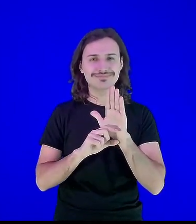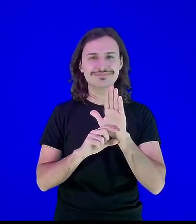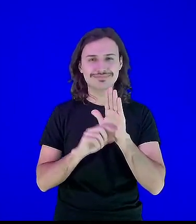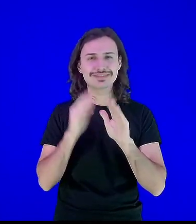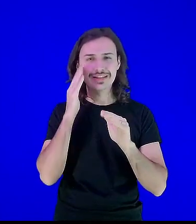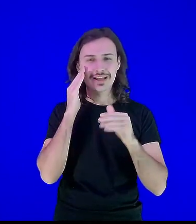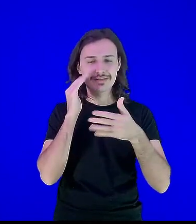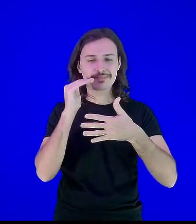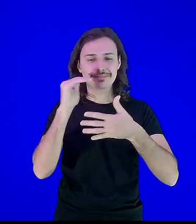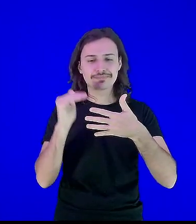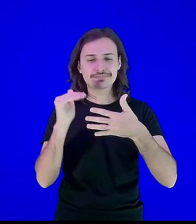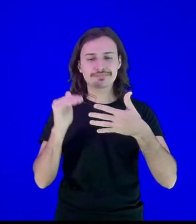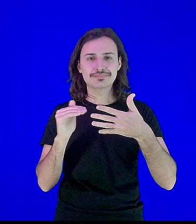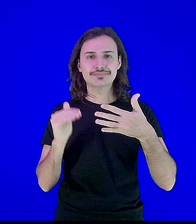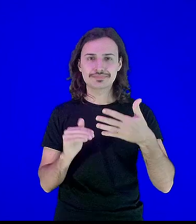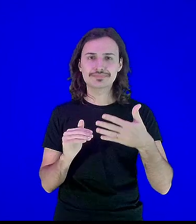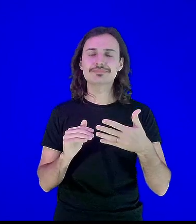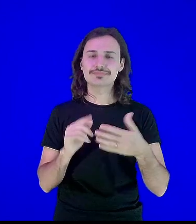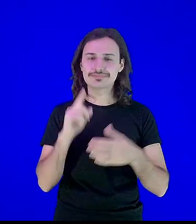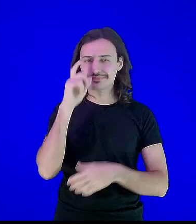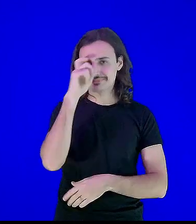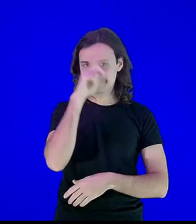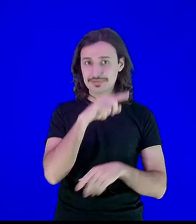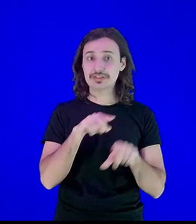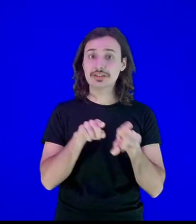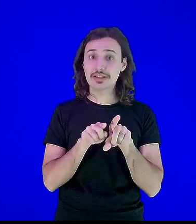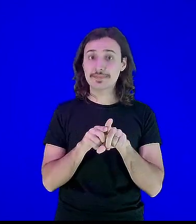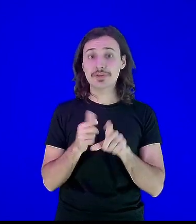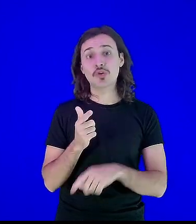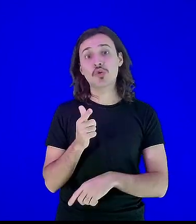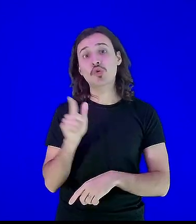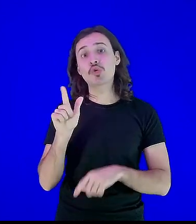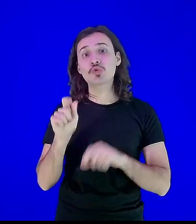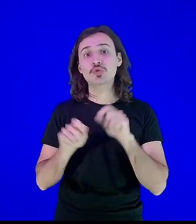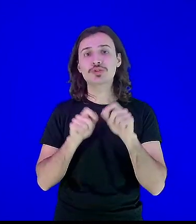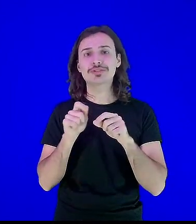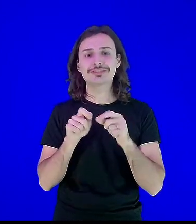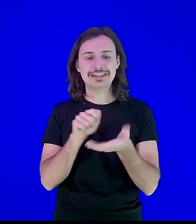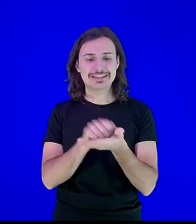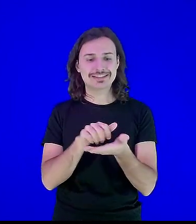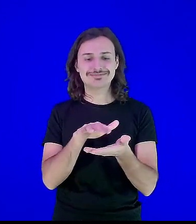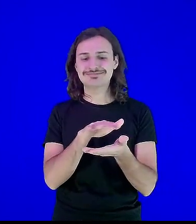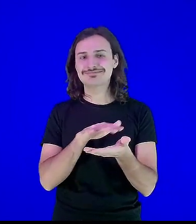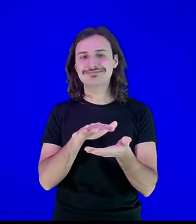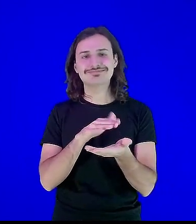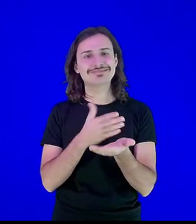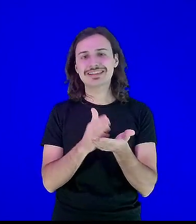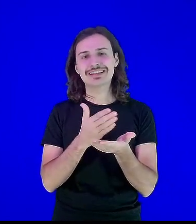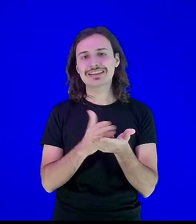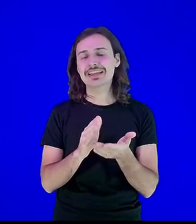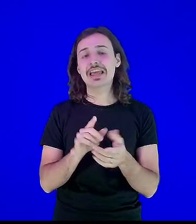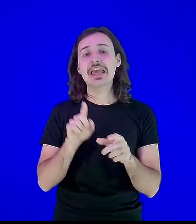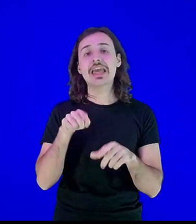they are related to my knowledge of how to build a web text editor